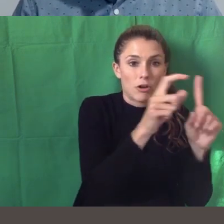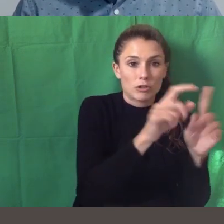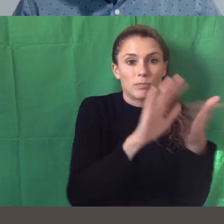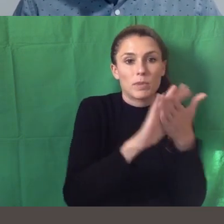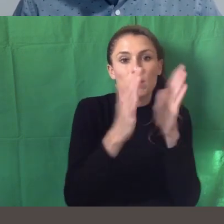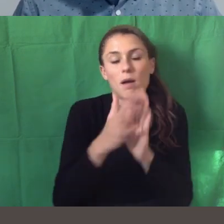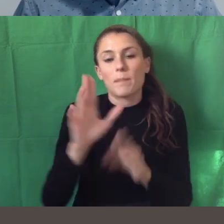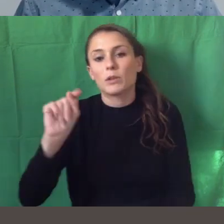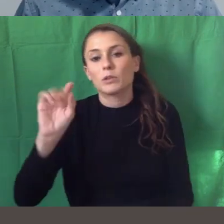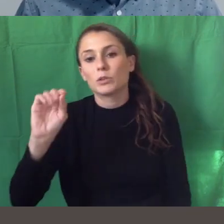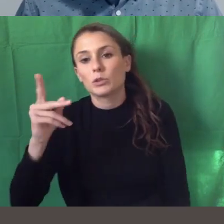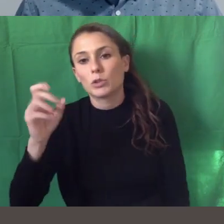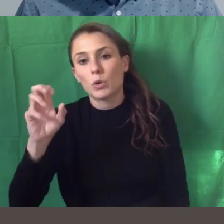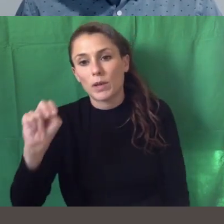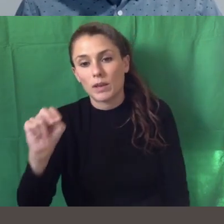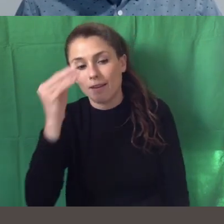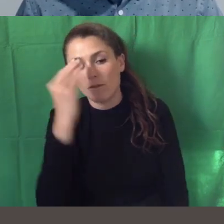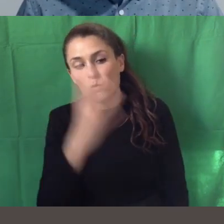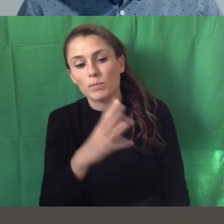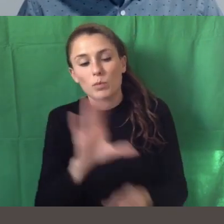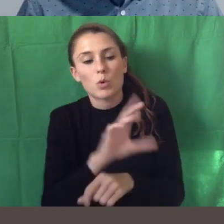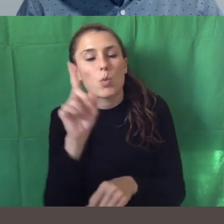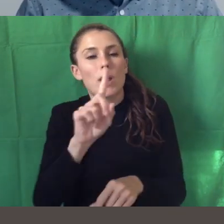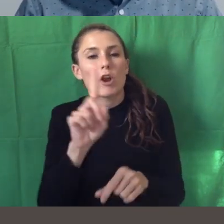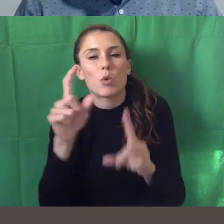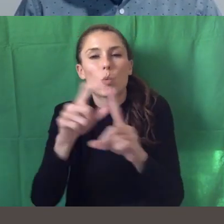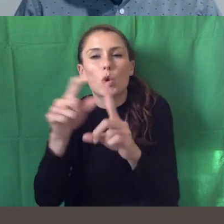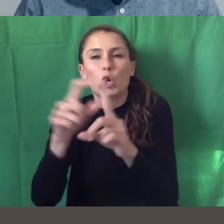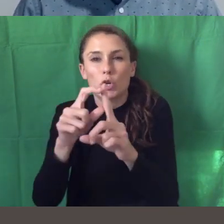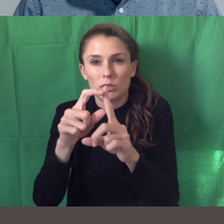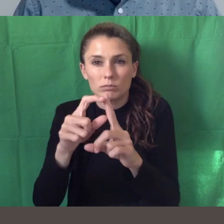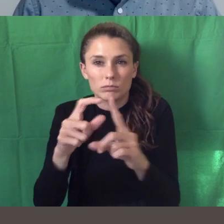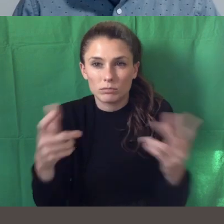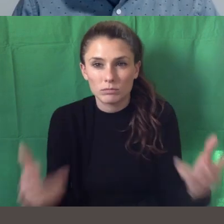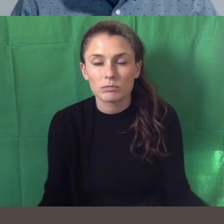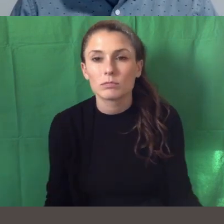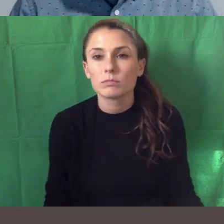It informs a computer where the word boundaries are.